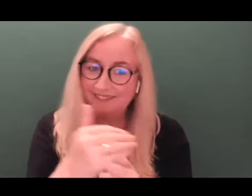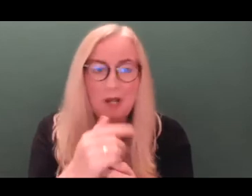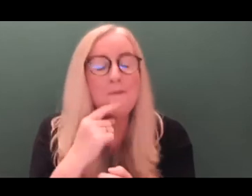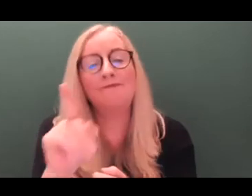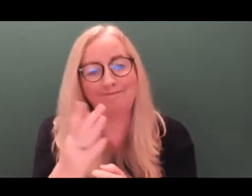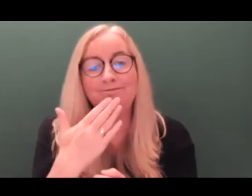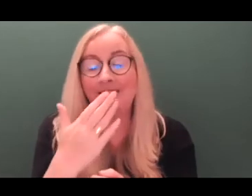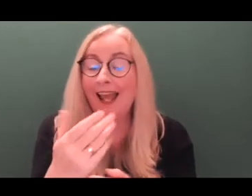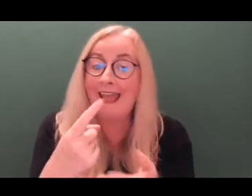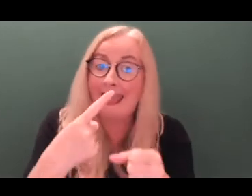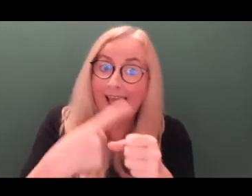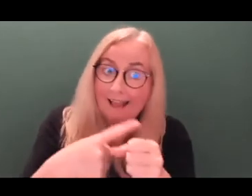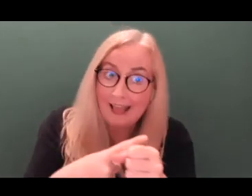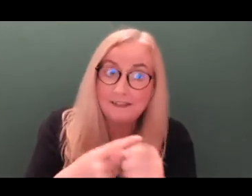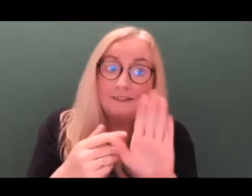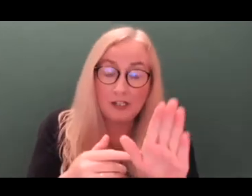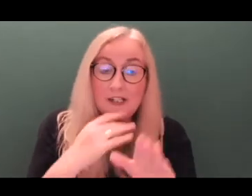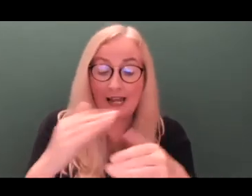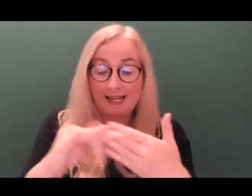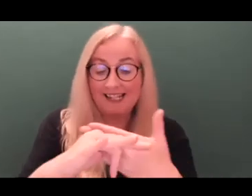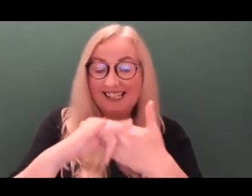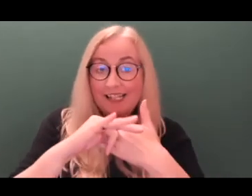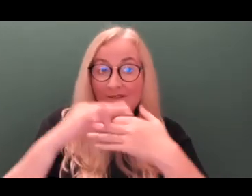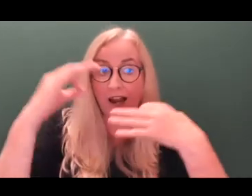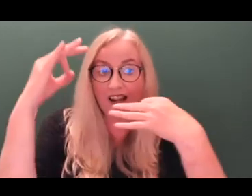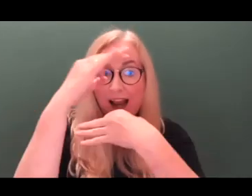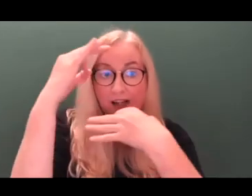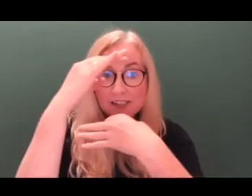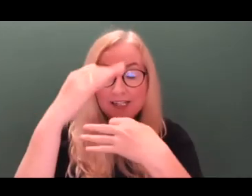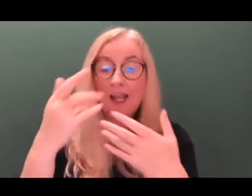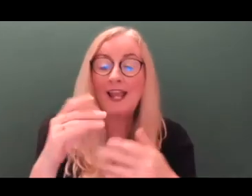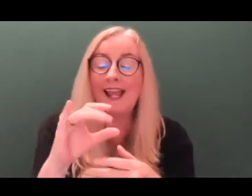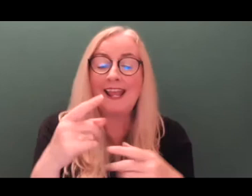stress even from a safeguarding perspective, the whole question of inter agency collaboration